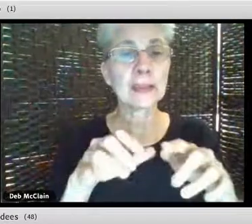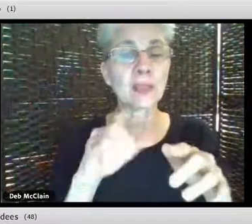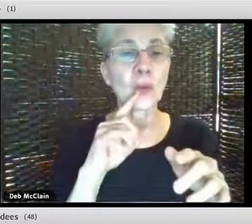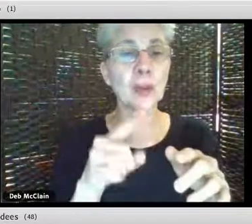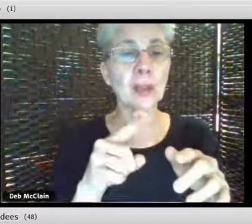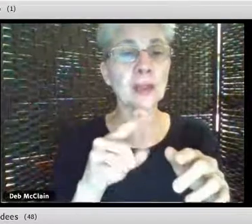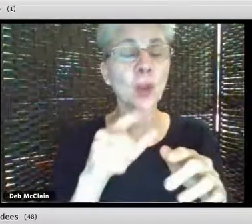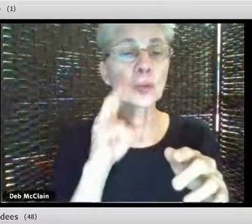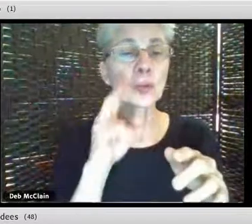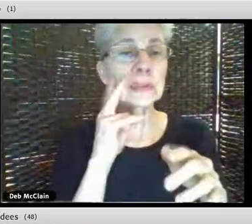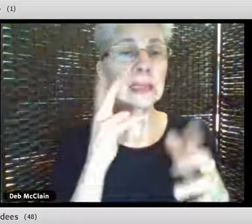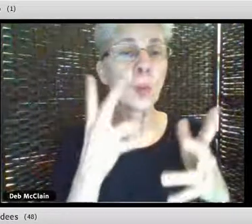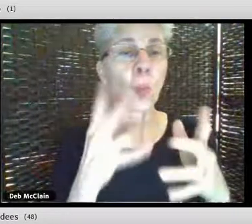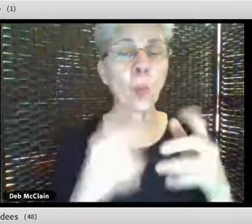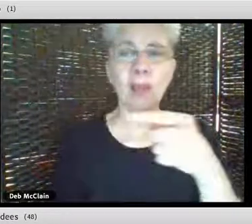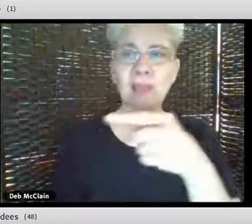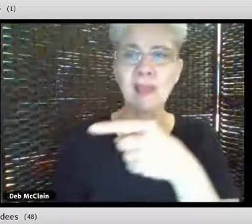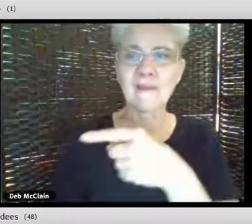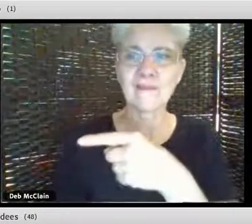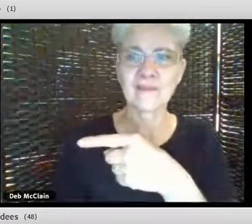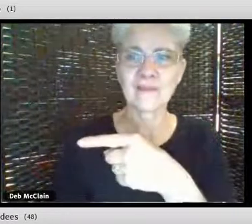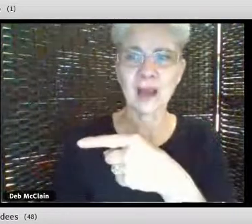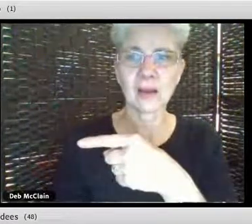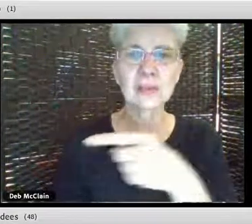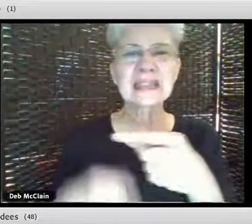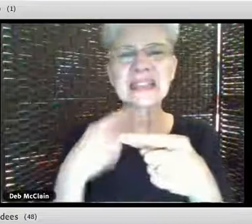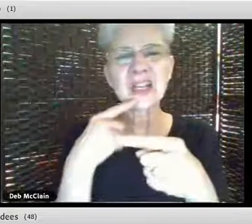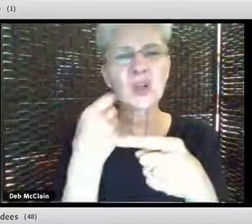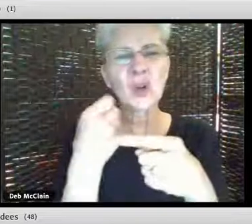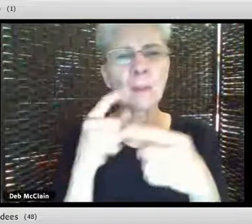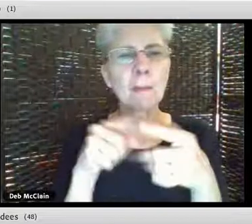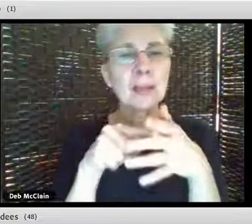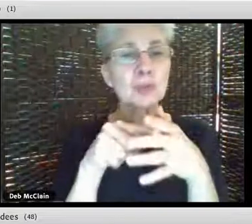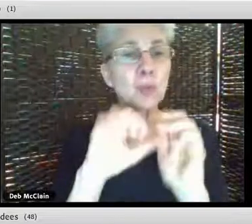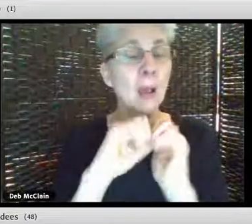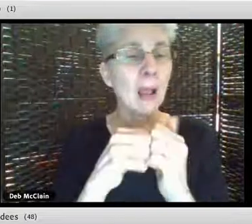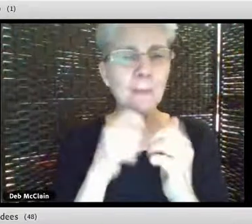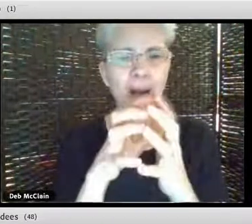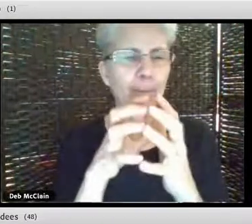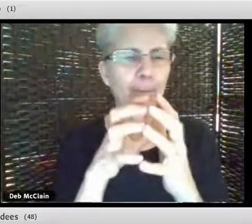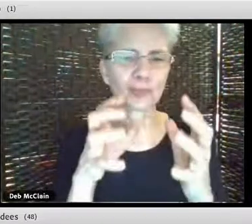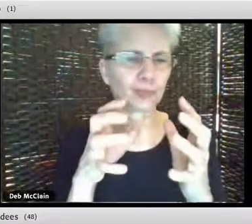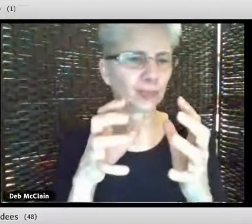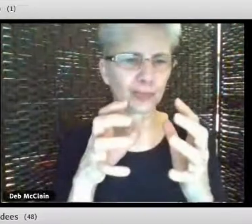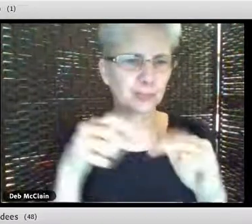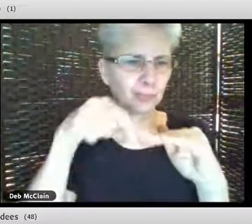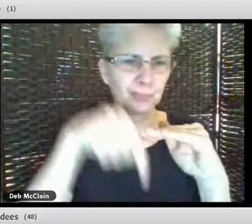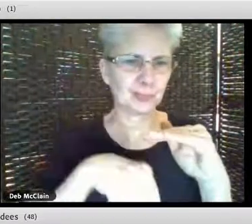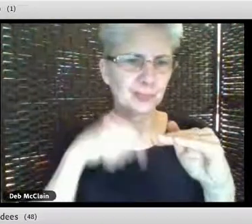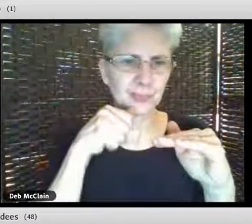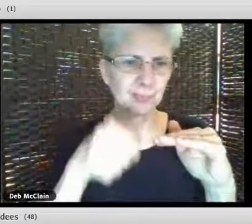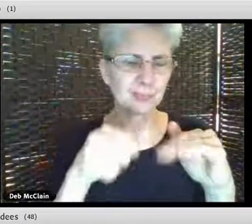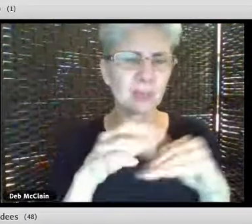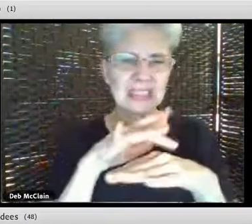all you're going to see is this file here, and it's just going to tell you a little bit about getting started but not very much at all, so if you start,